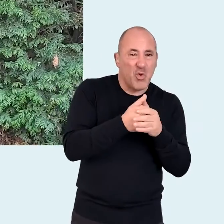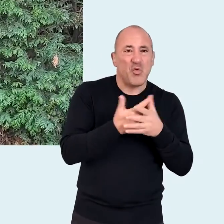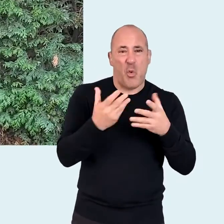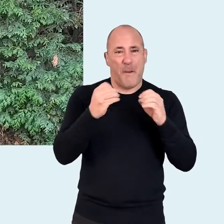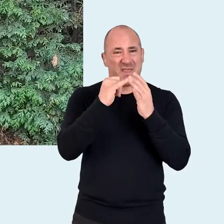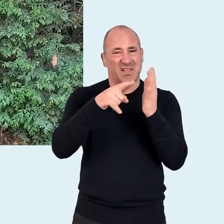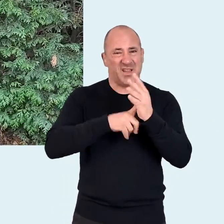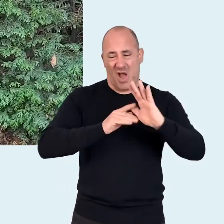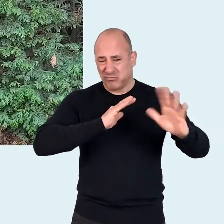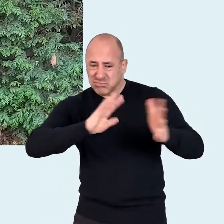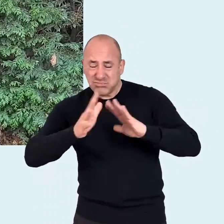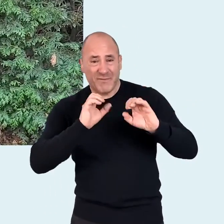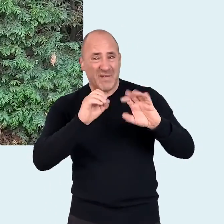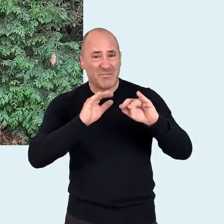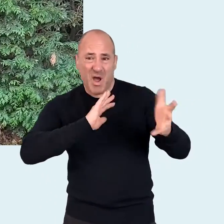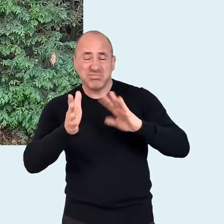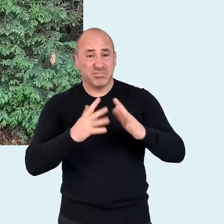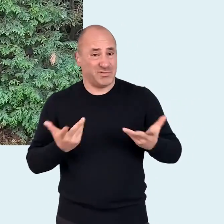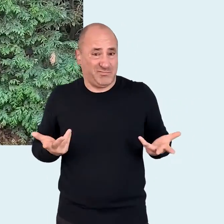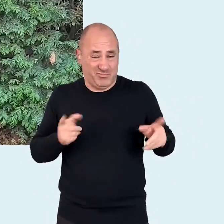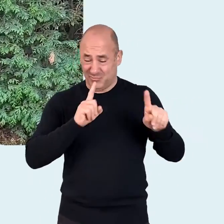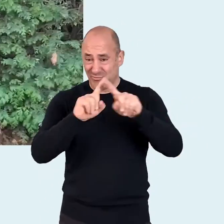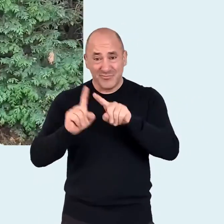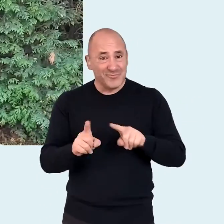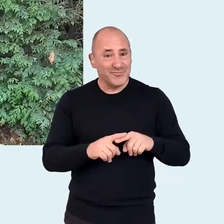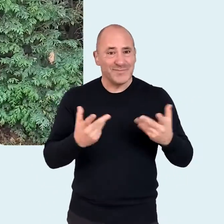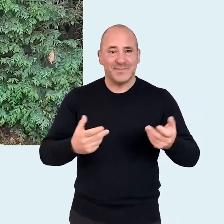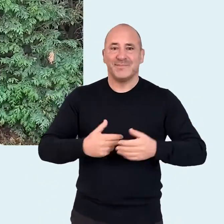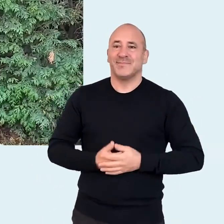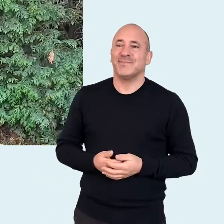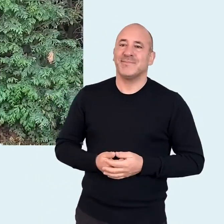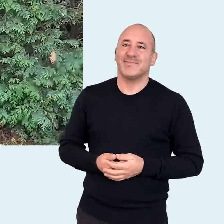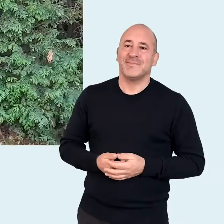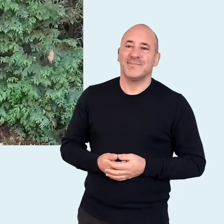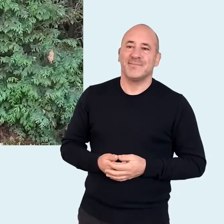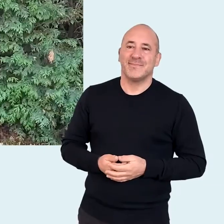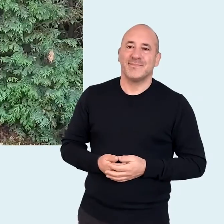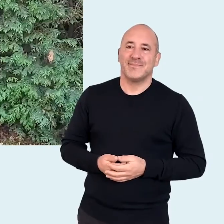of sentences or signed using Makaton or British Sign Language.